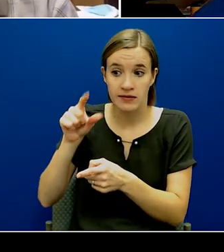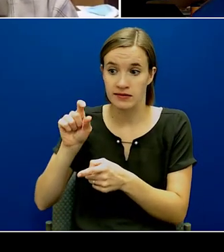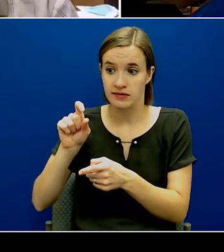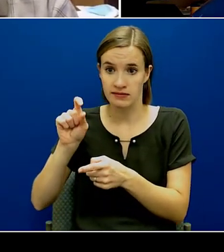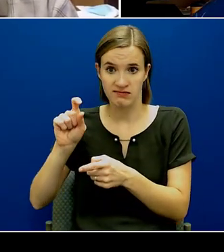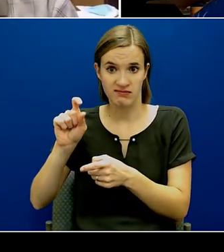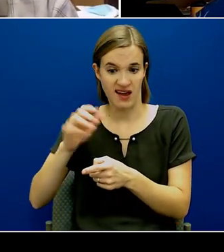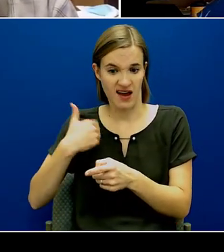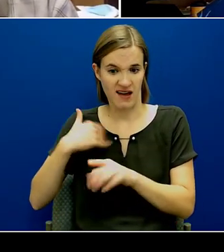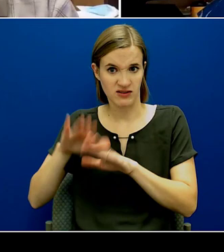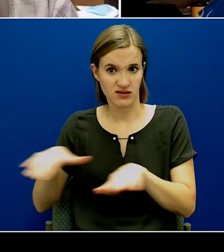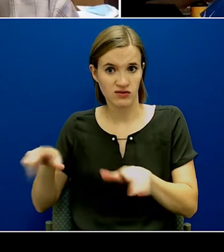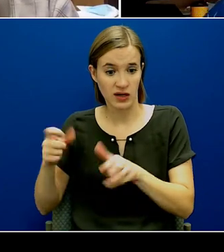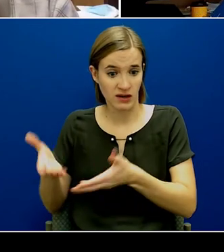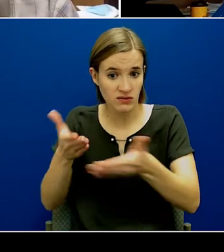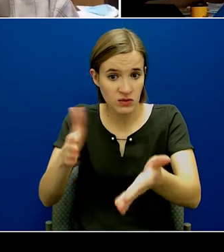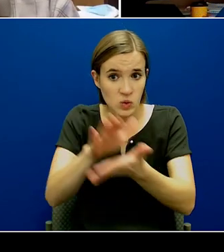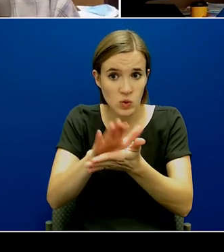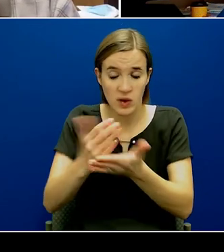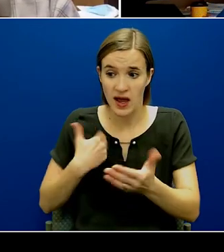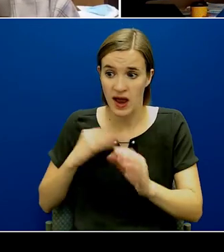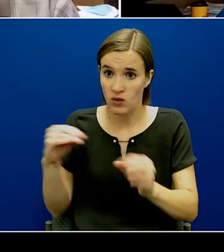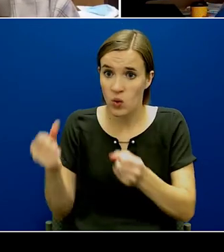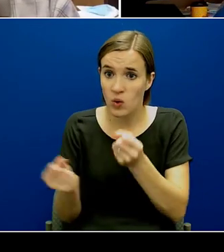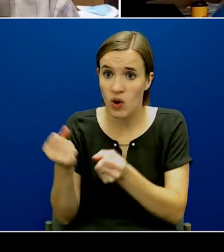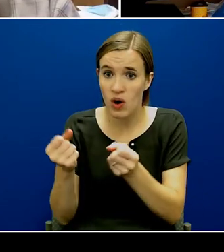we move forward. Melva: Yeah, we're changing from a society